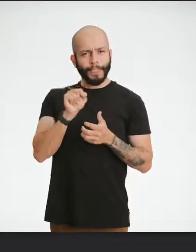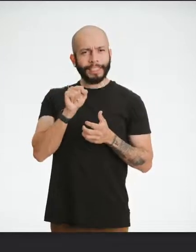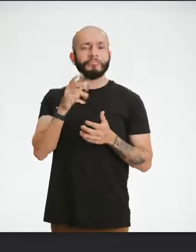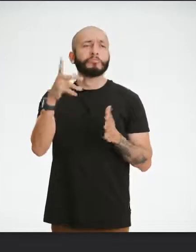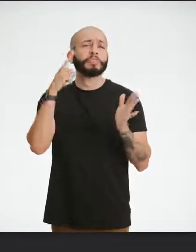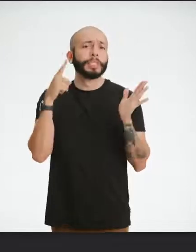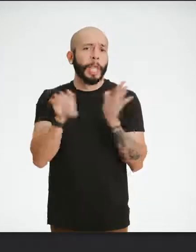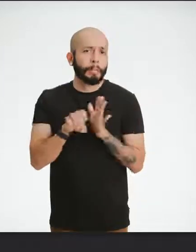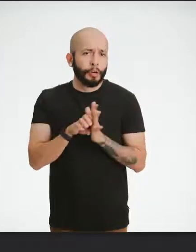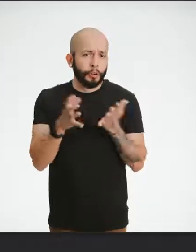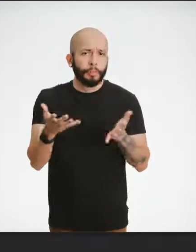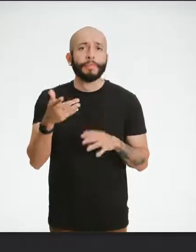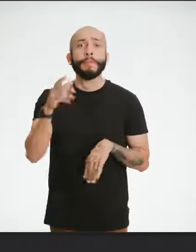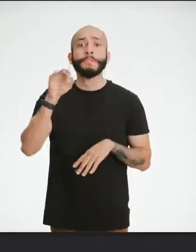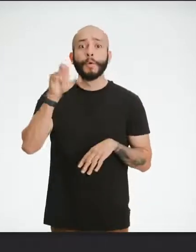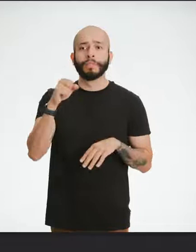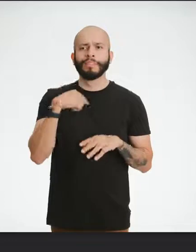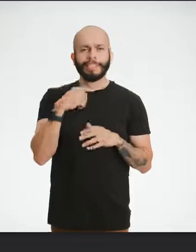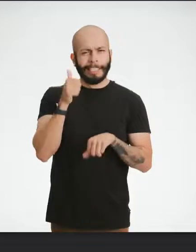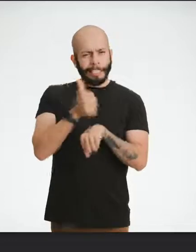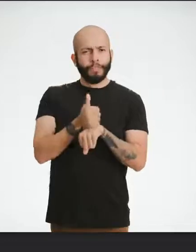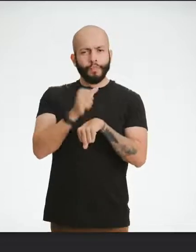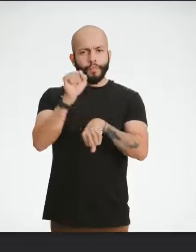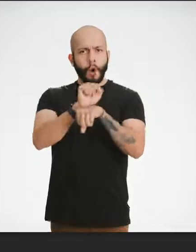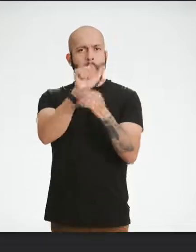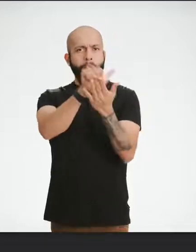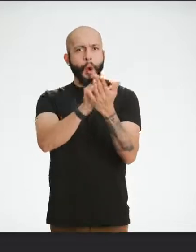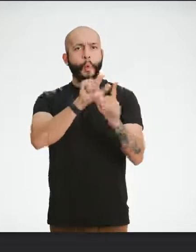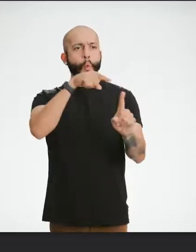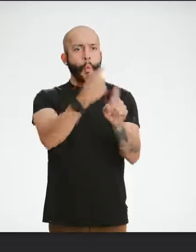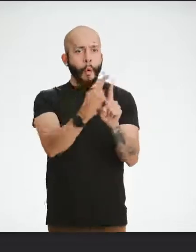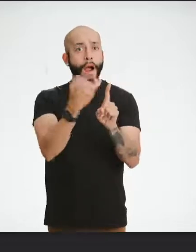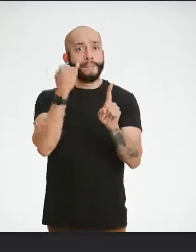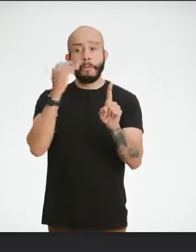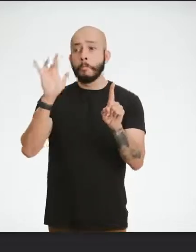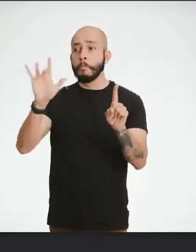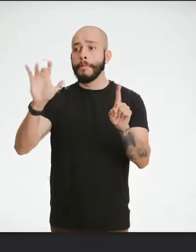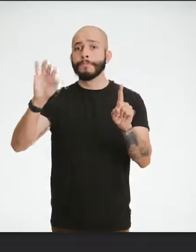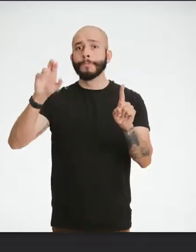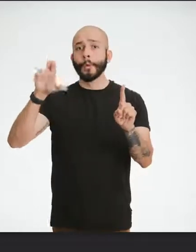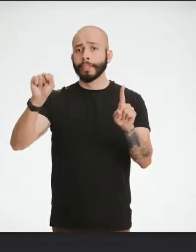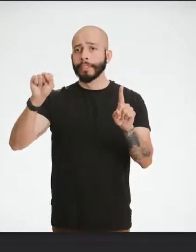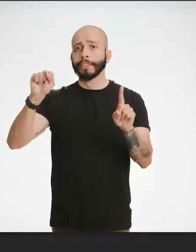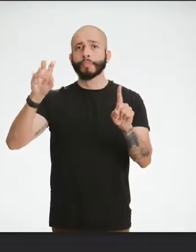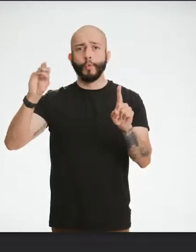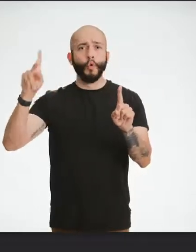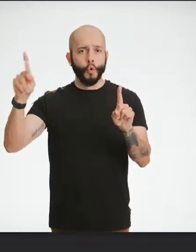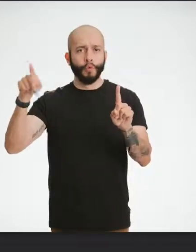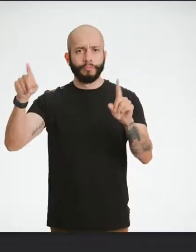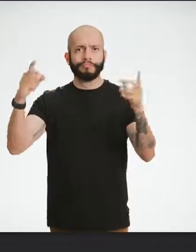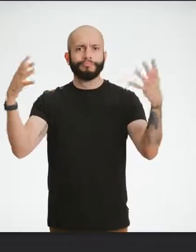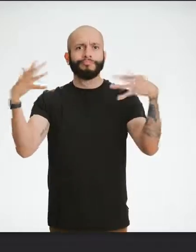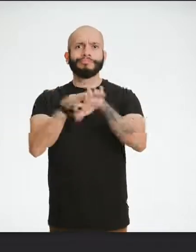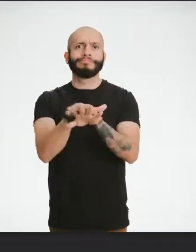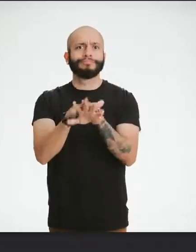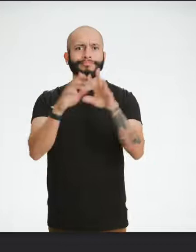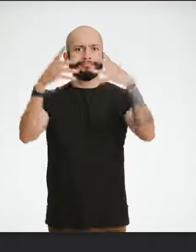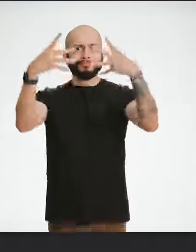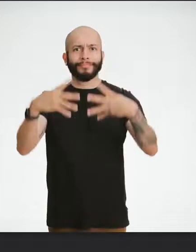So, for example, an app could create a Focus filter to only show work accounts when the user is in their Work Focus.